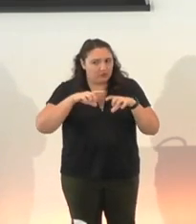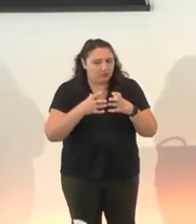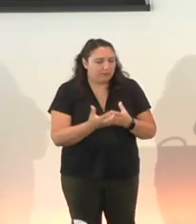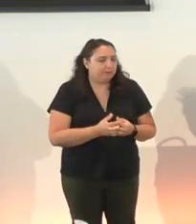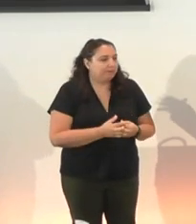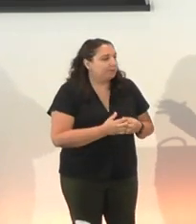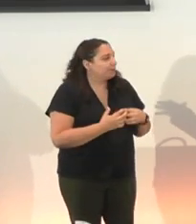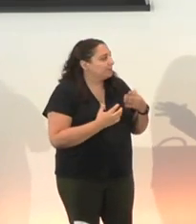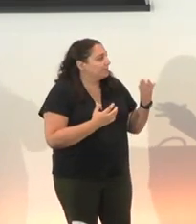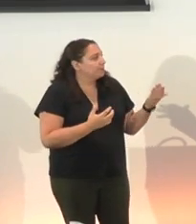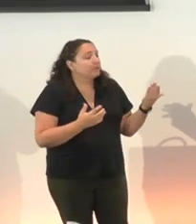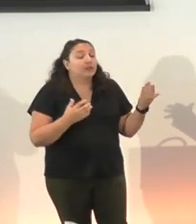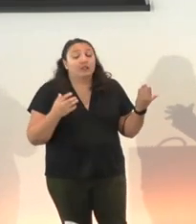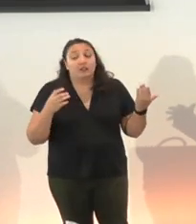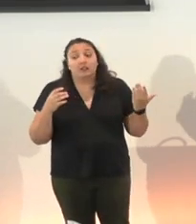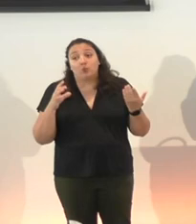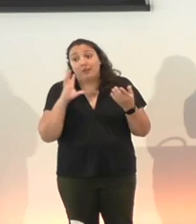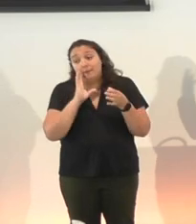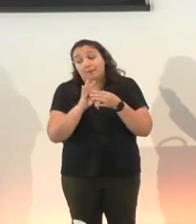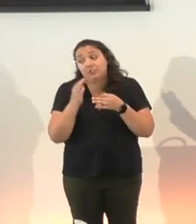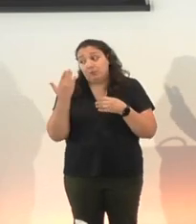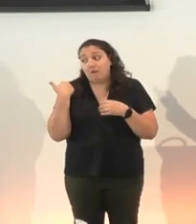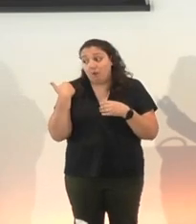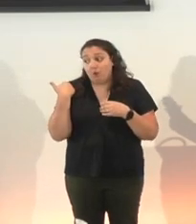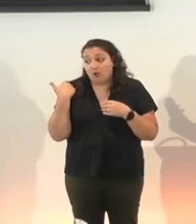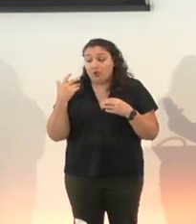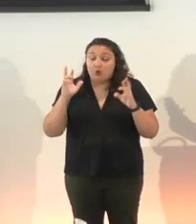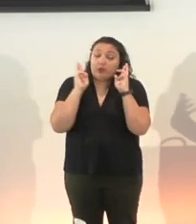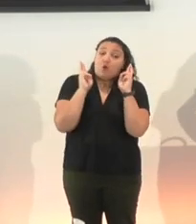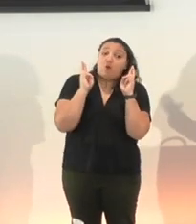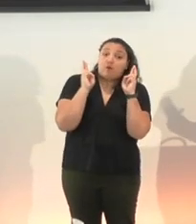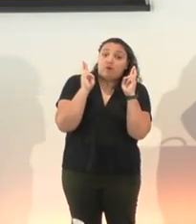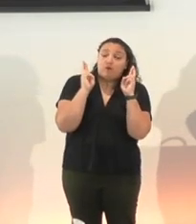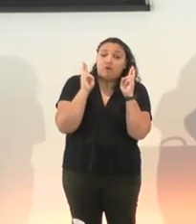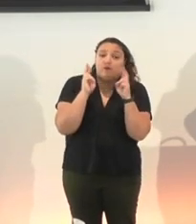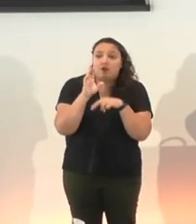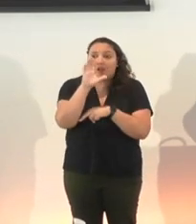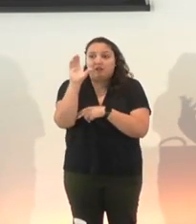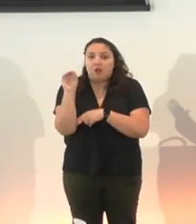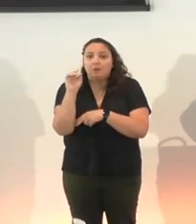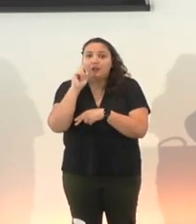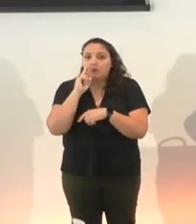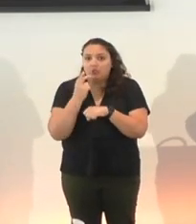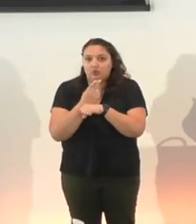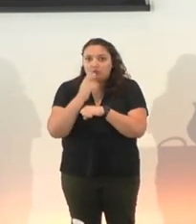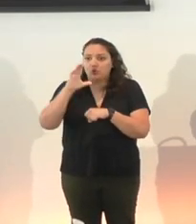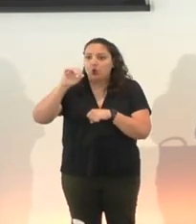Greg: We do eventually help companies will be able to use this, corporate research labs